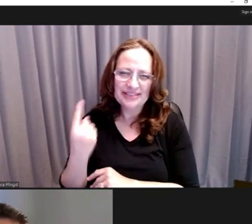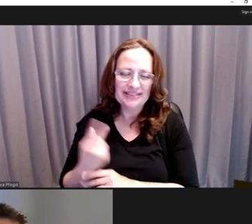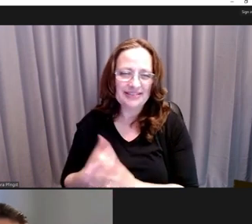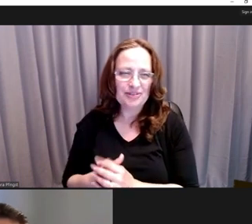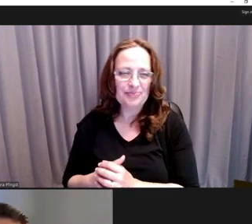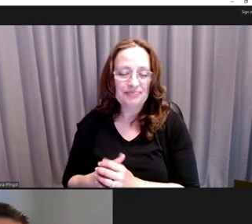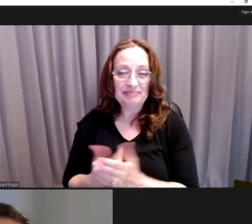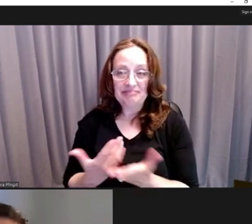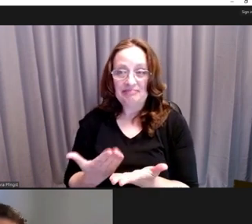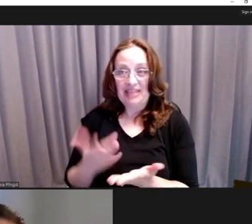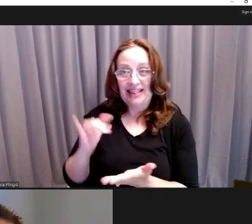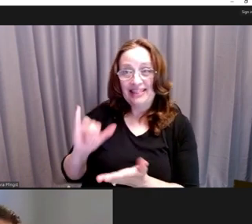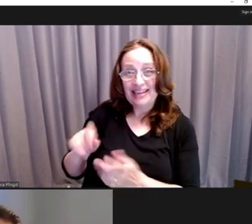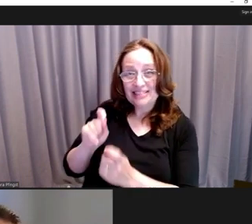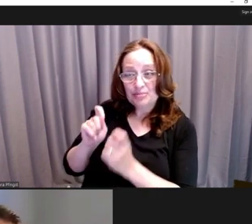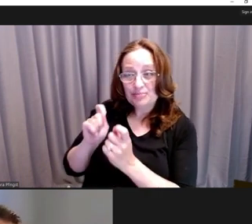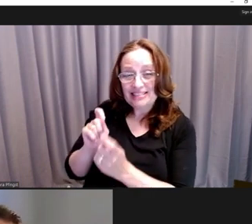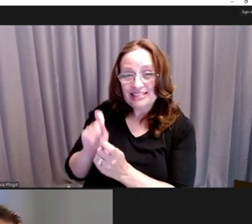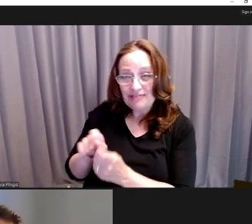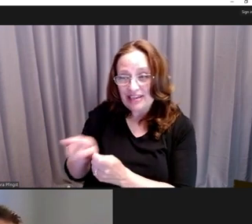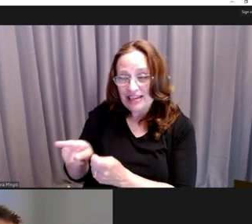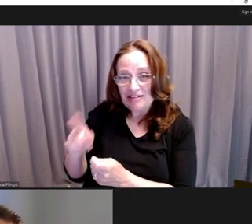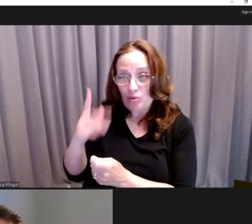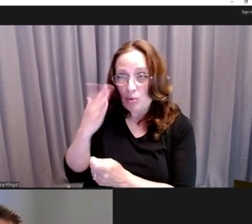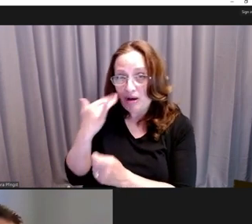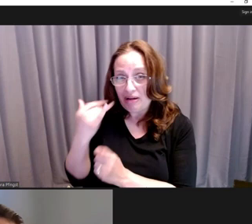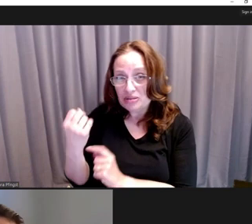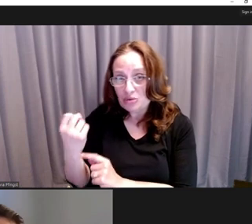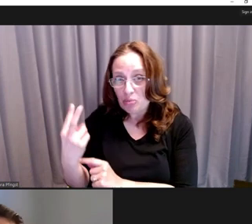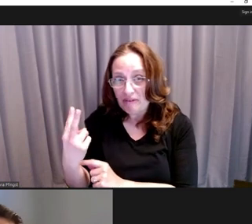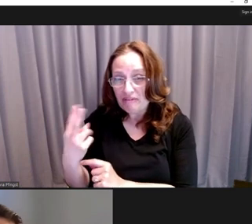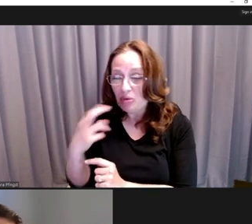But if it's... If it's just that the patient or the family wants to have a better understanding